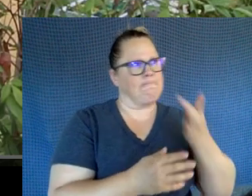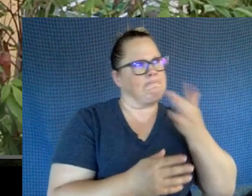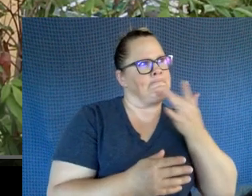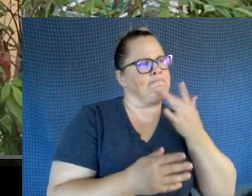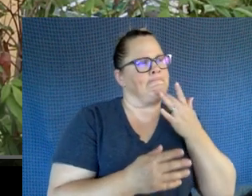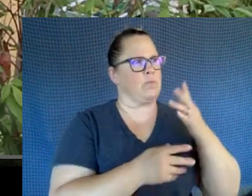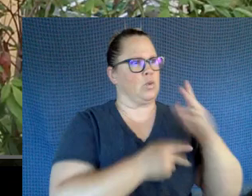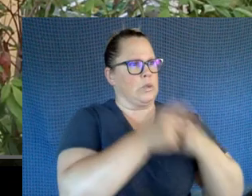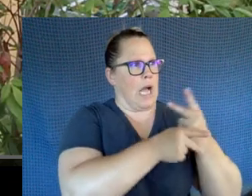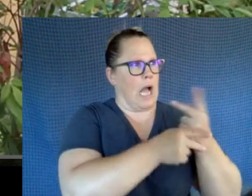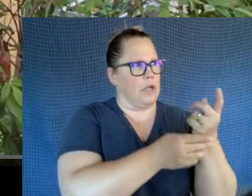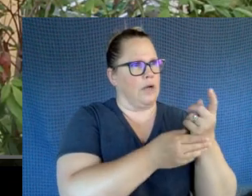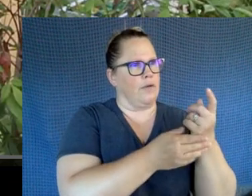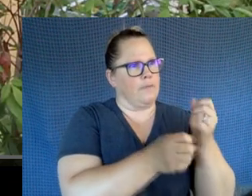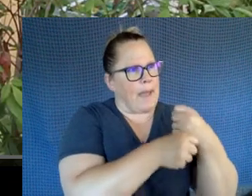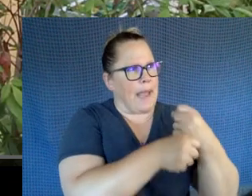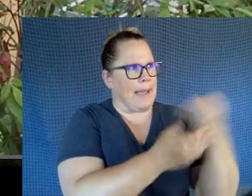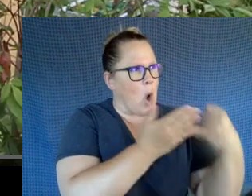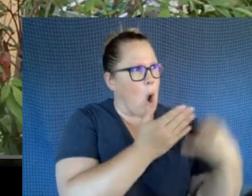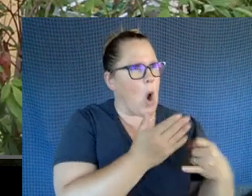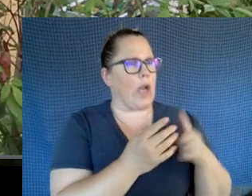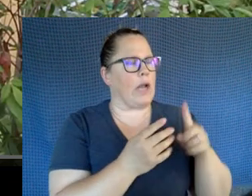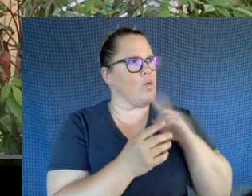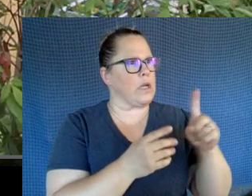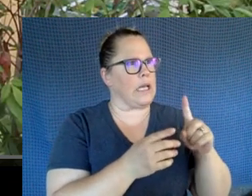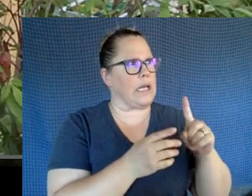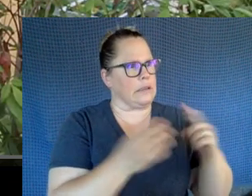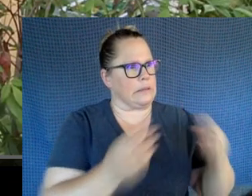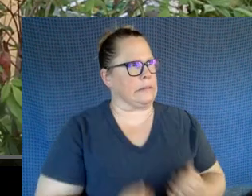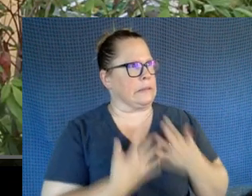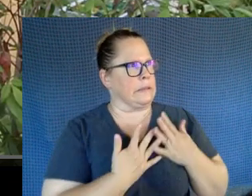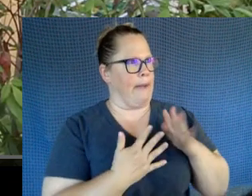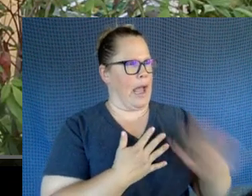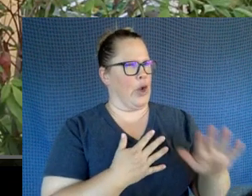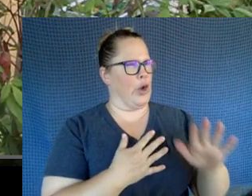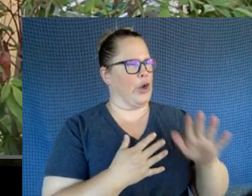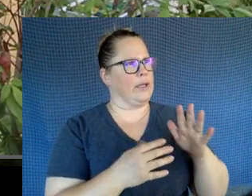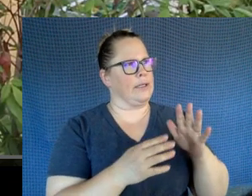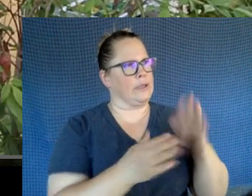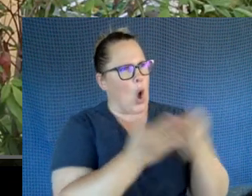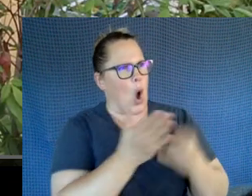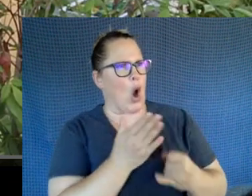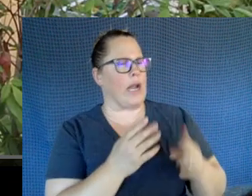inspires the way that things are reflects the way that he thinks. Okay. Now